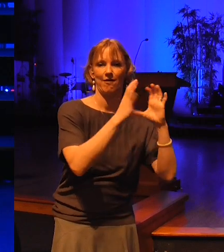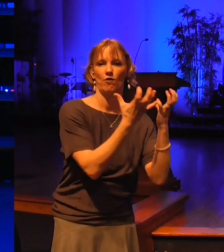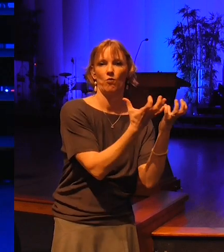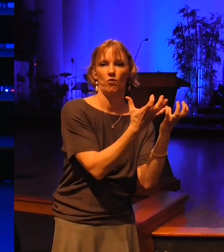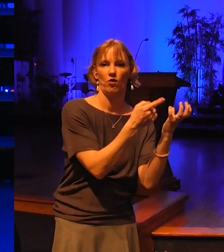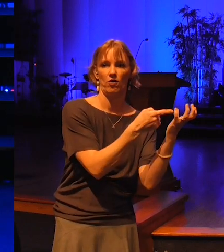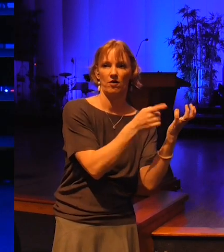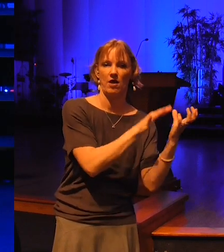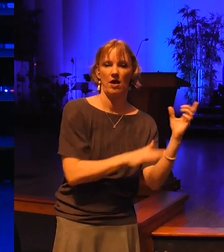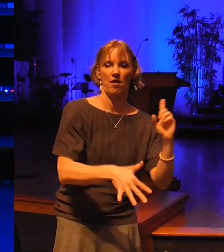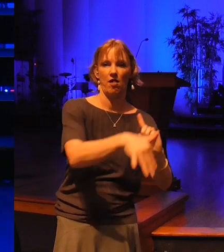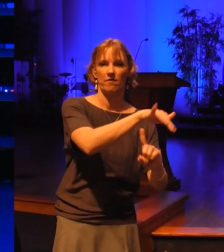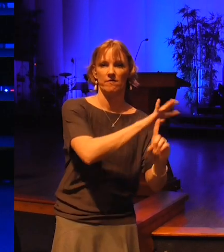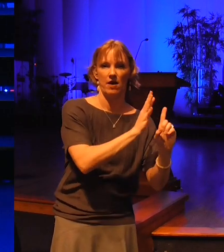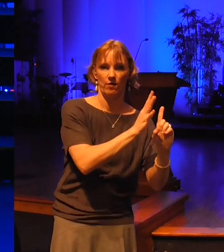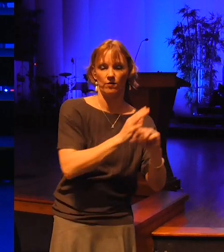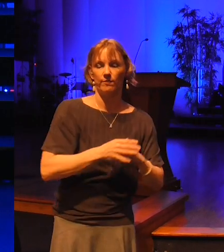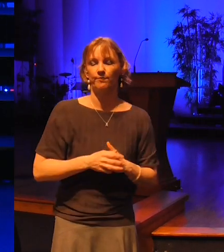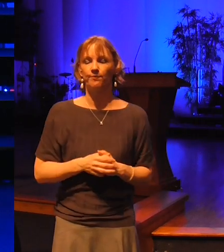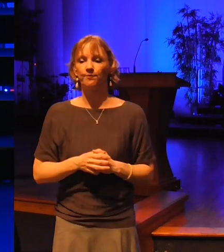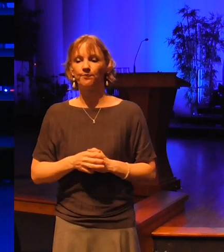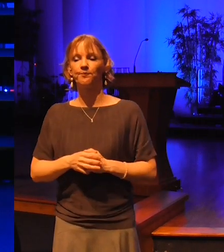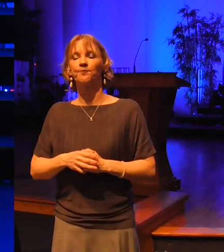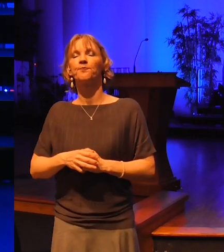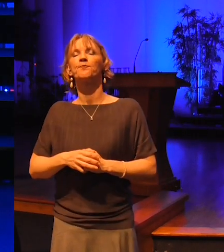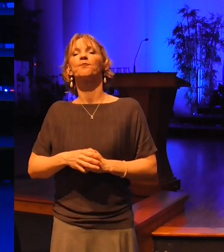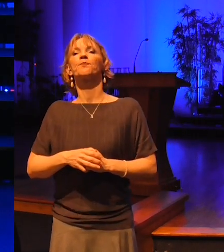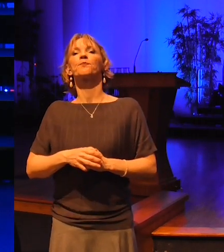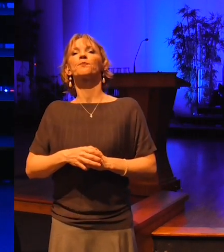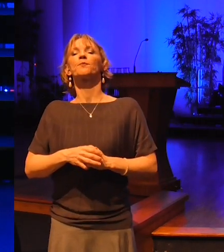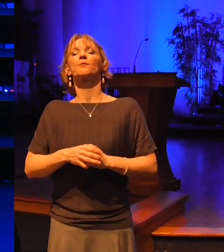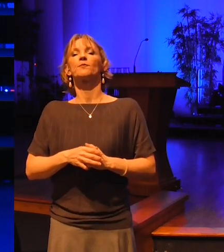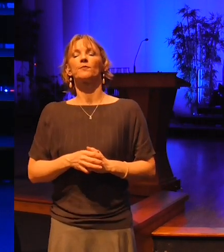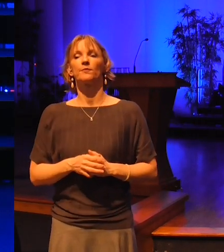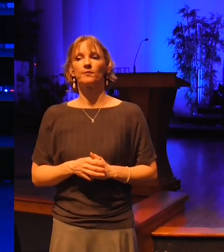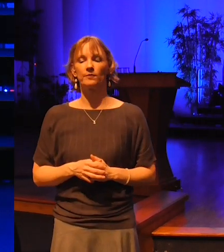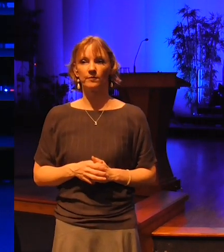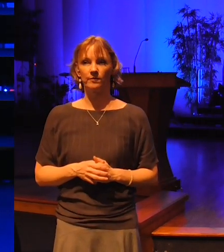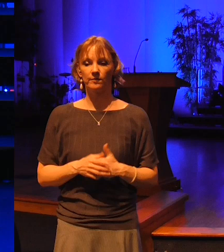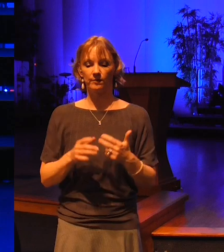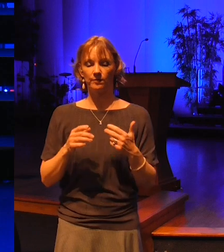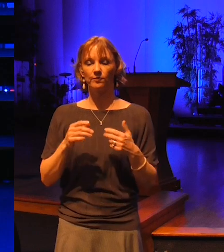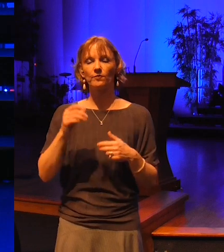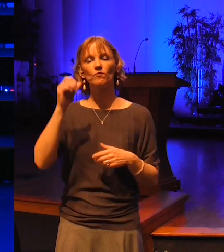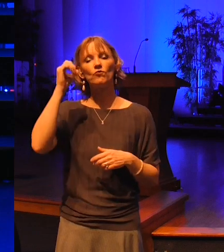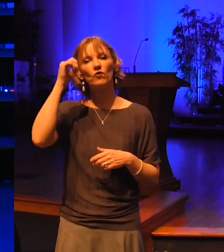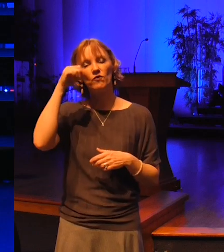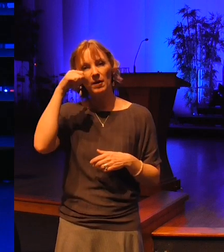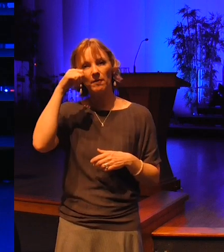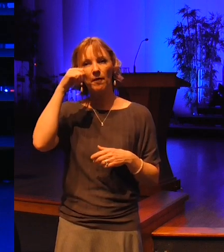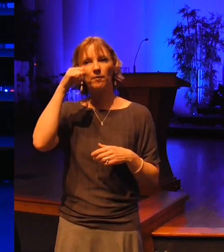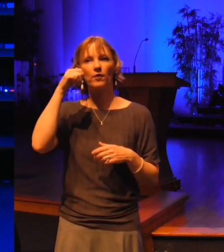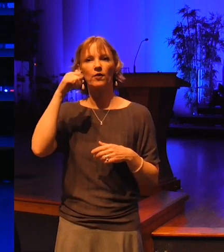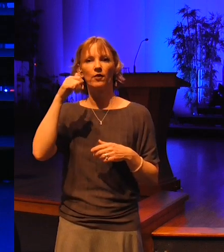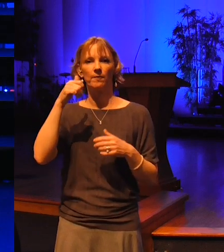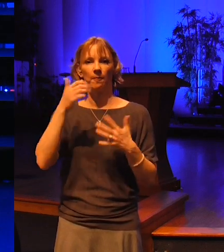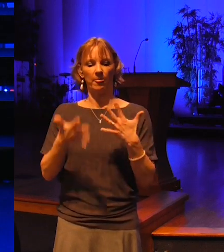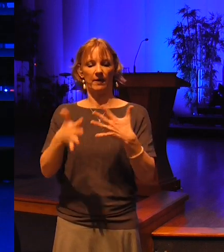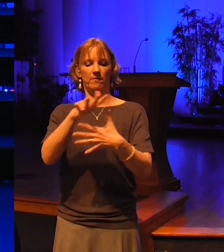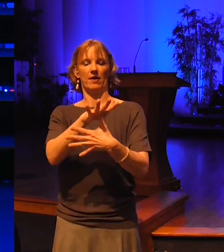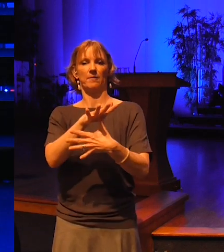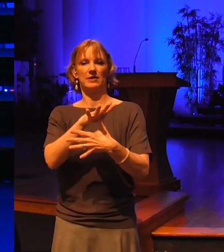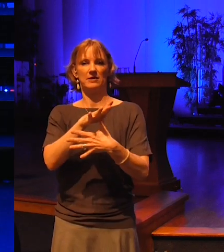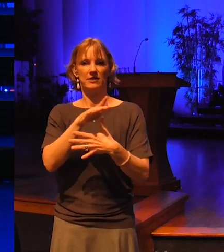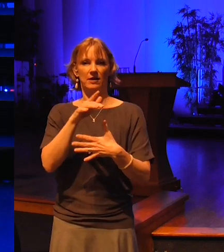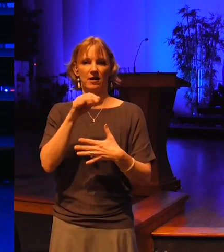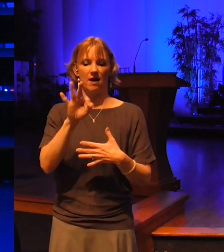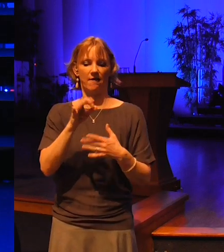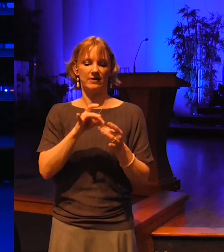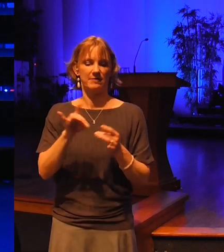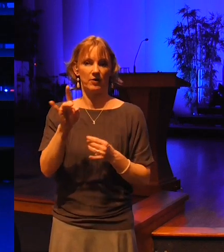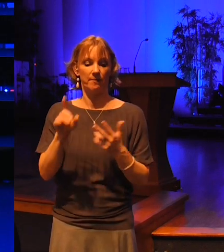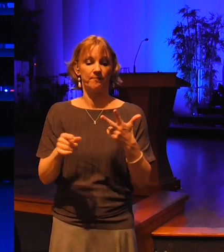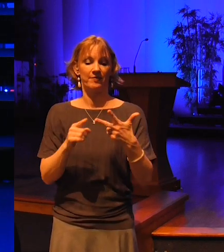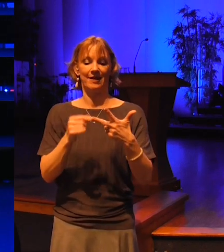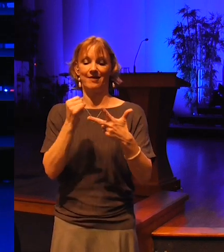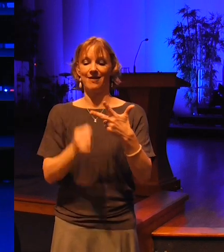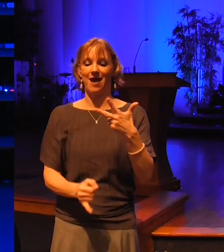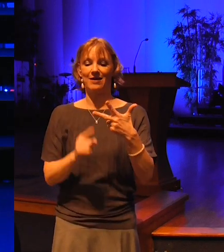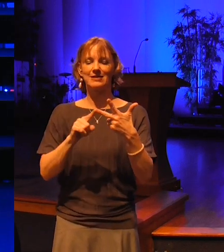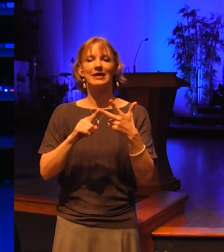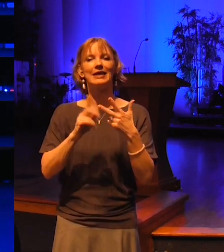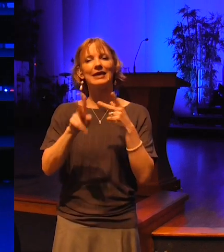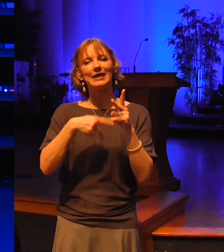you remember that primacy of spirit and lastly keep your light burning